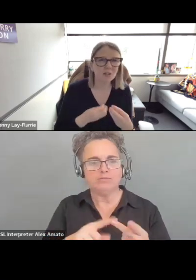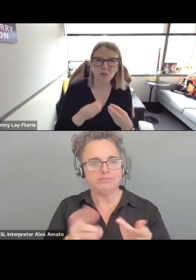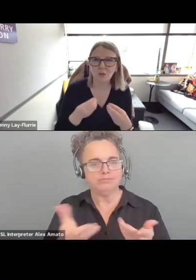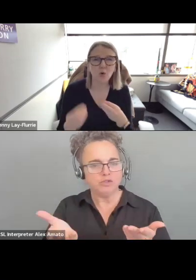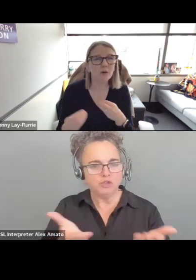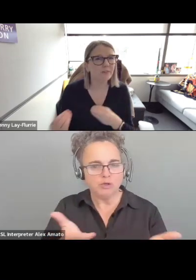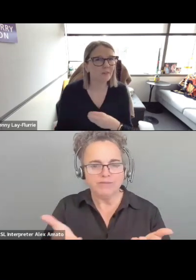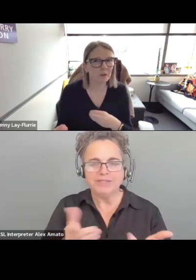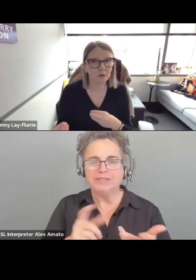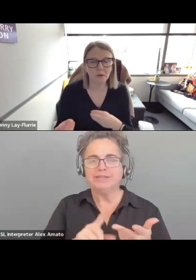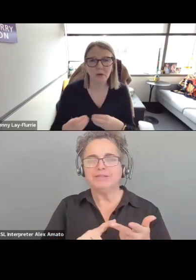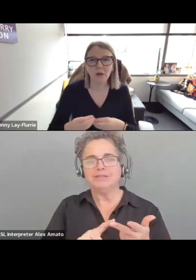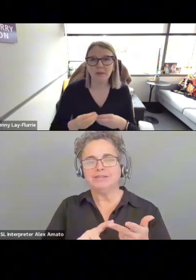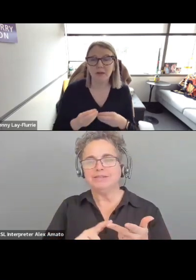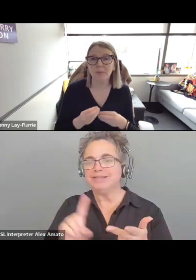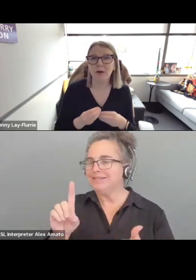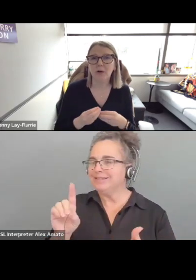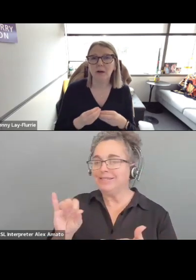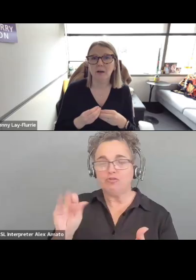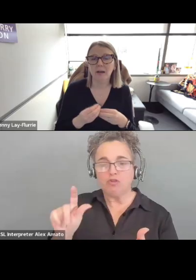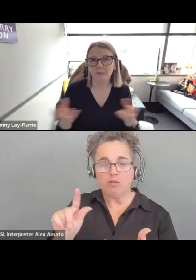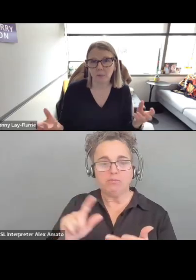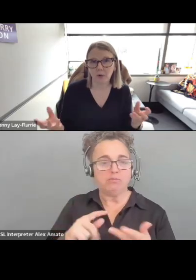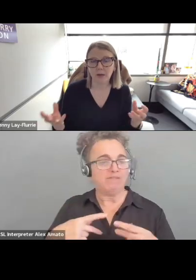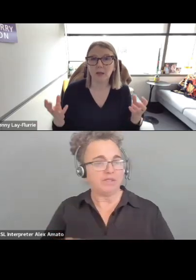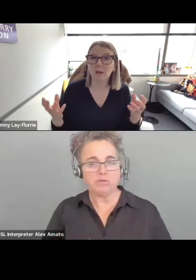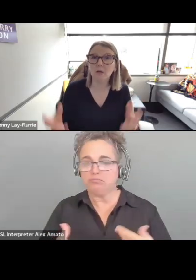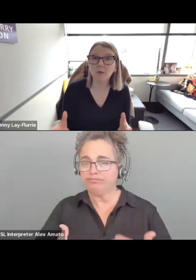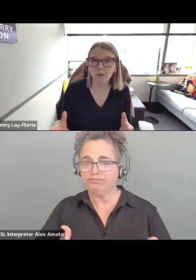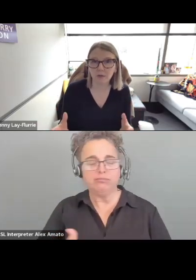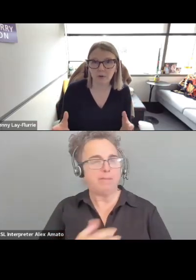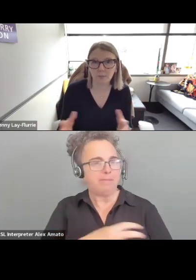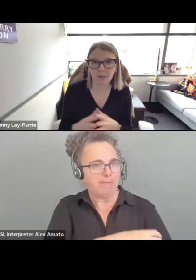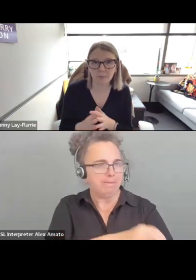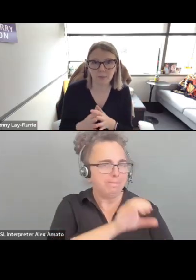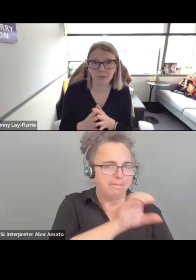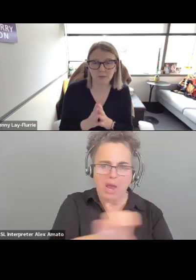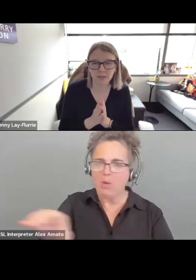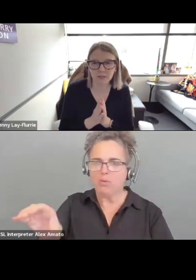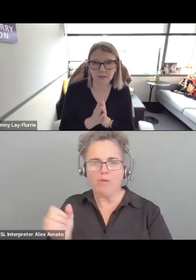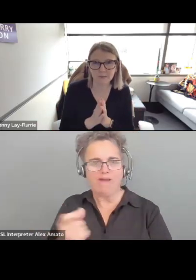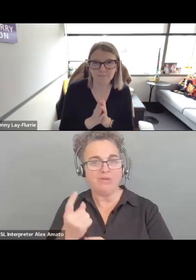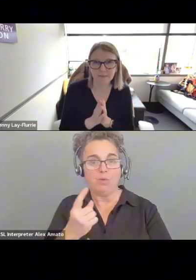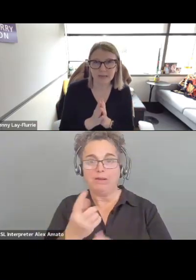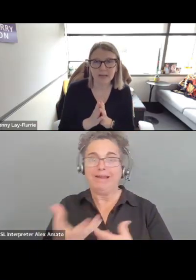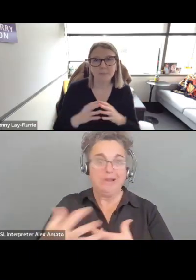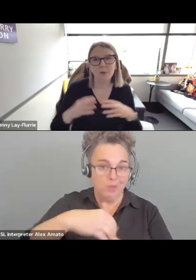digital or physical that empower everyone, inclusive of people with disabilities.